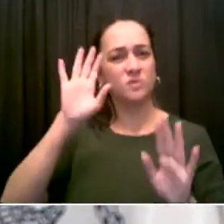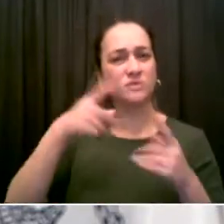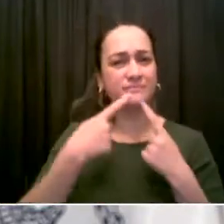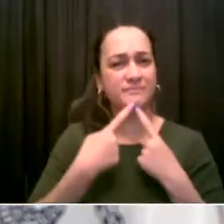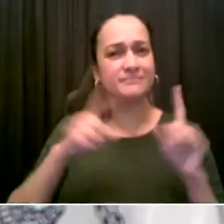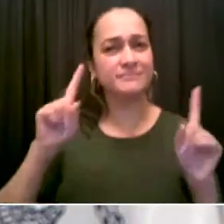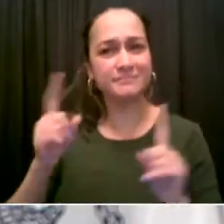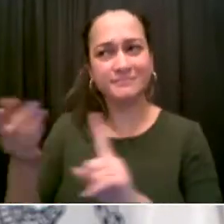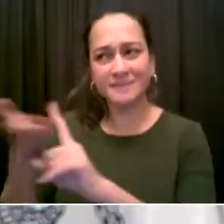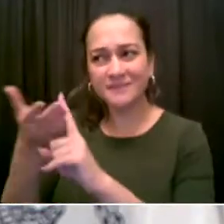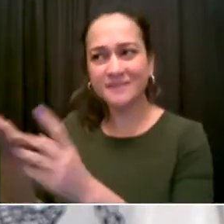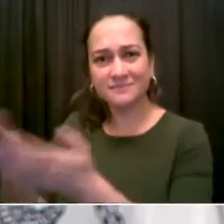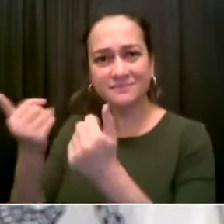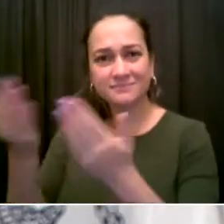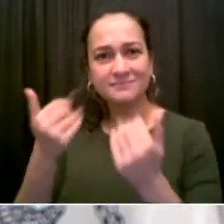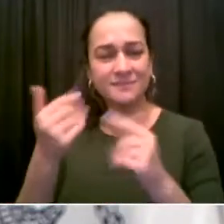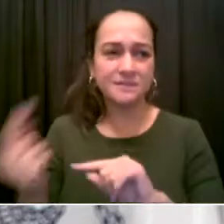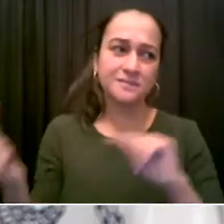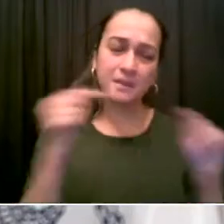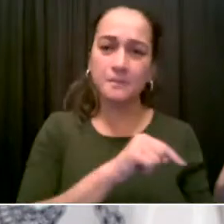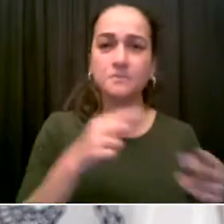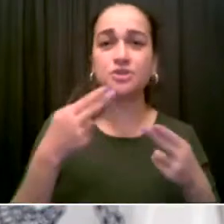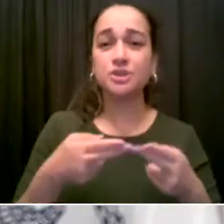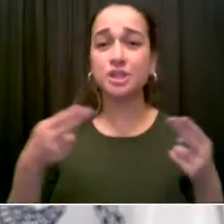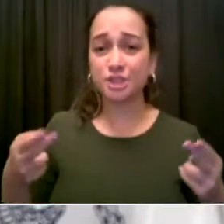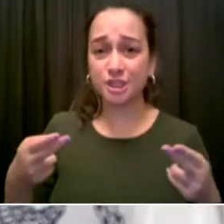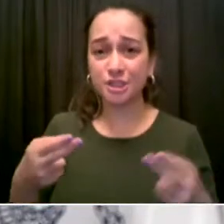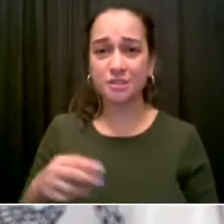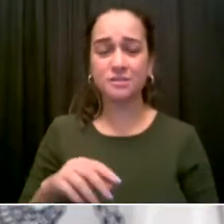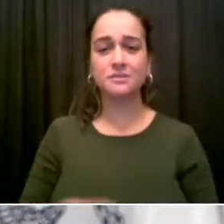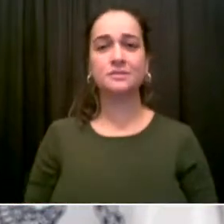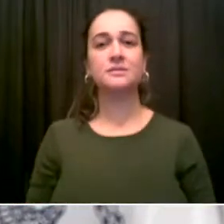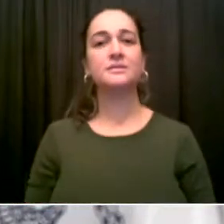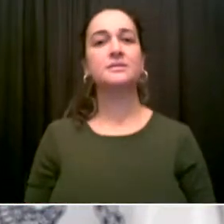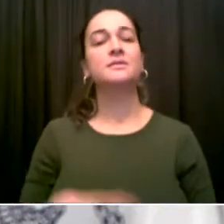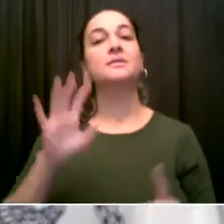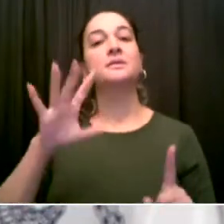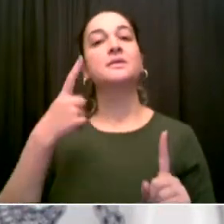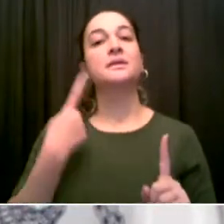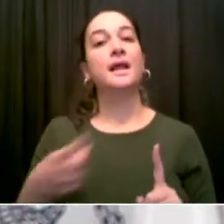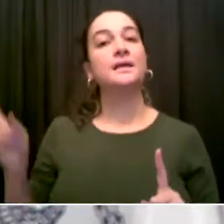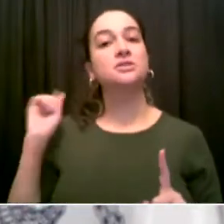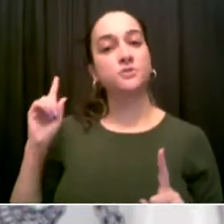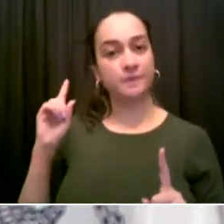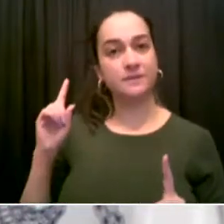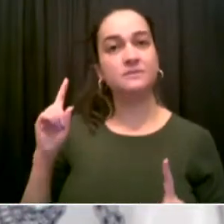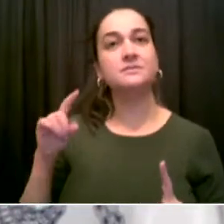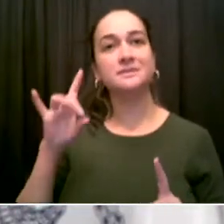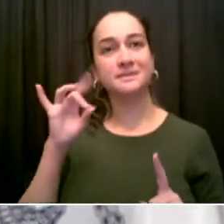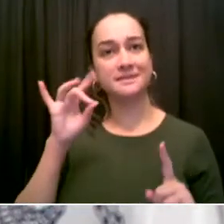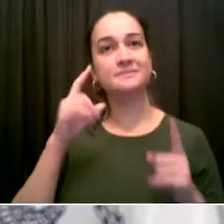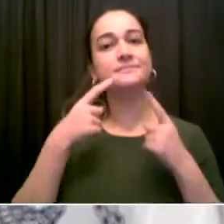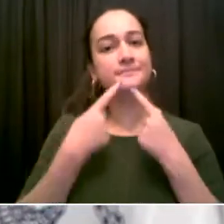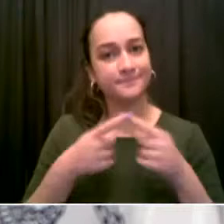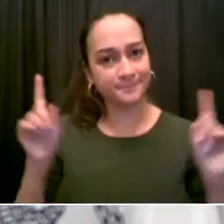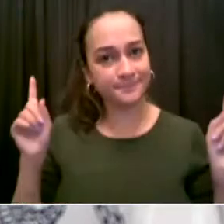IT IS WORKING. PEOPLE ARE CONVINCED TO LEAVE THE SUBWAYS AND GO INTO SHELTERS. TT HAHAS CHANGED